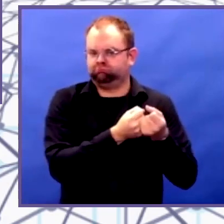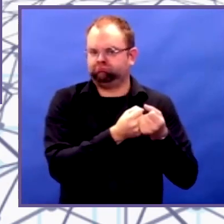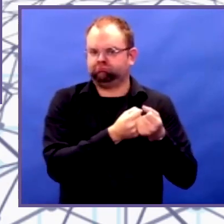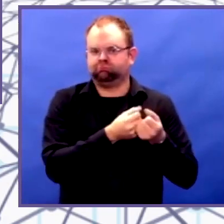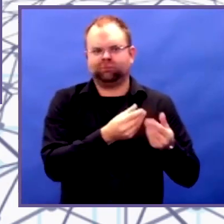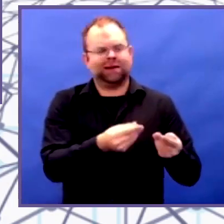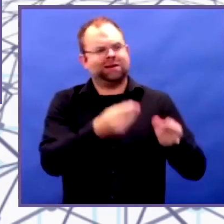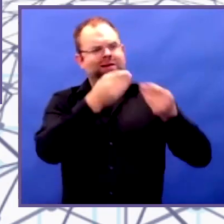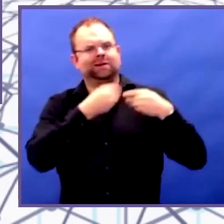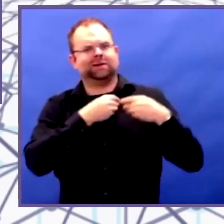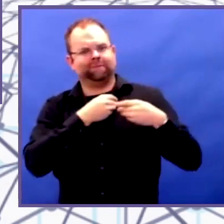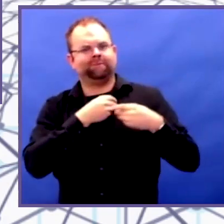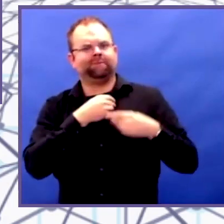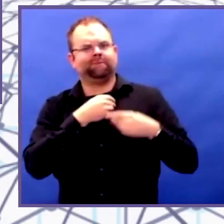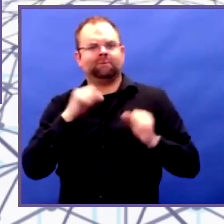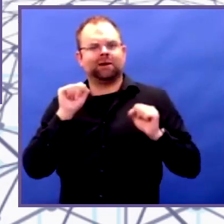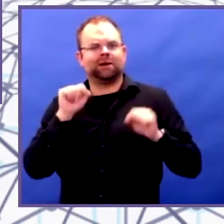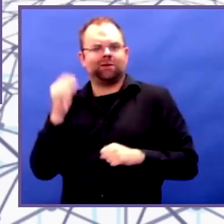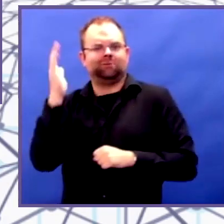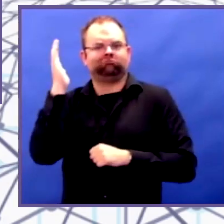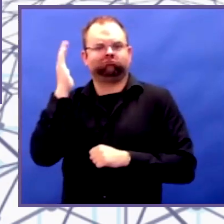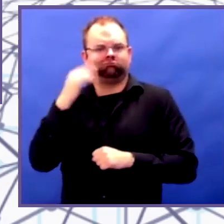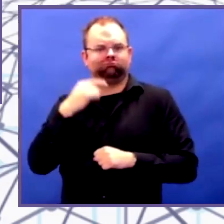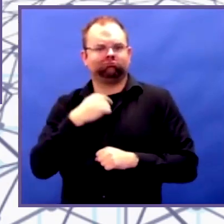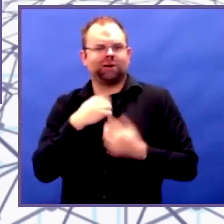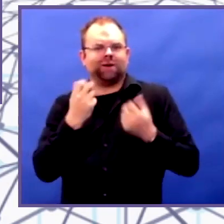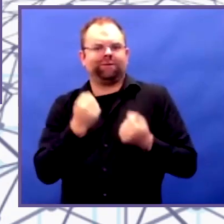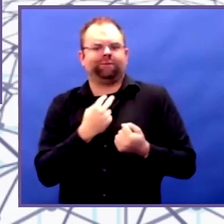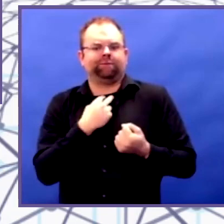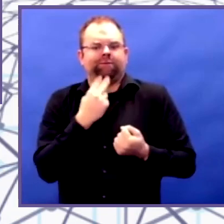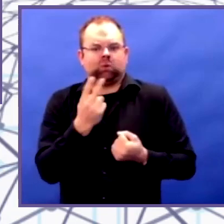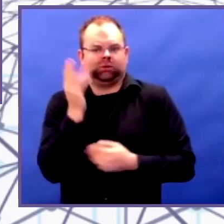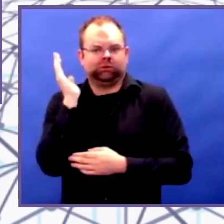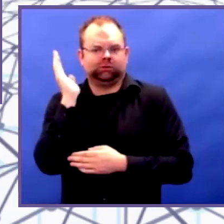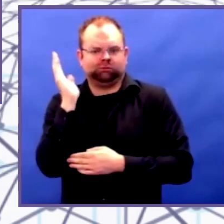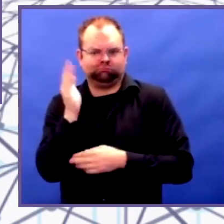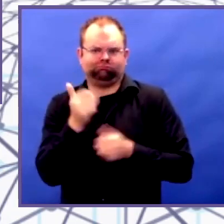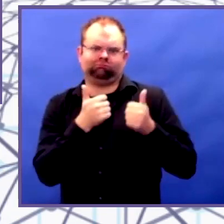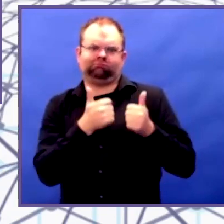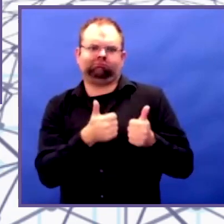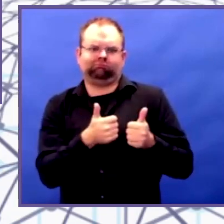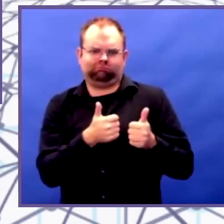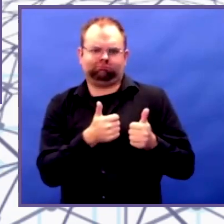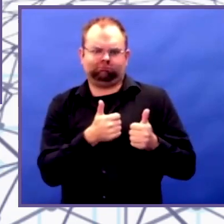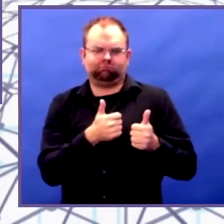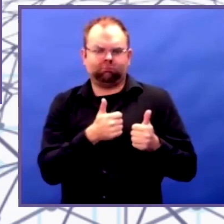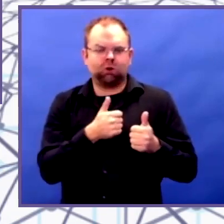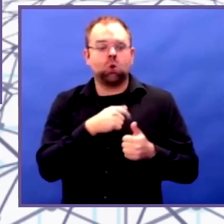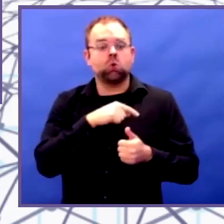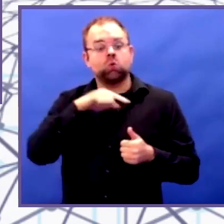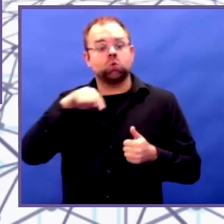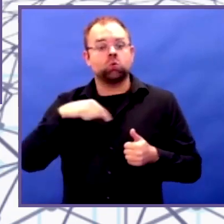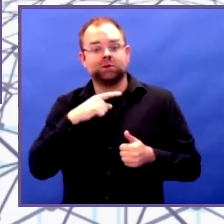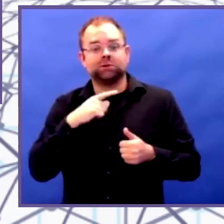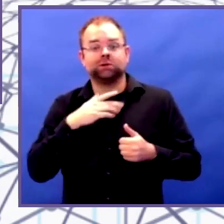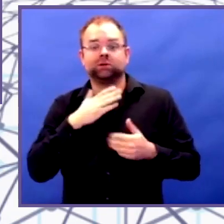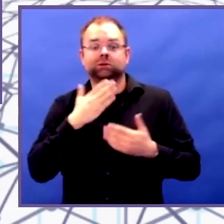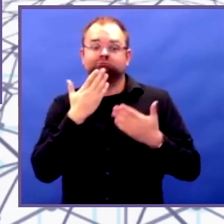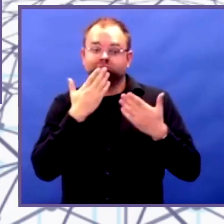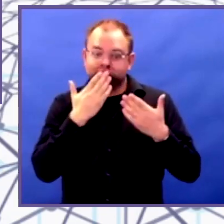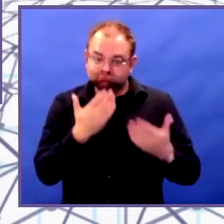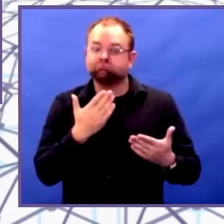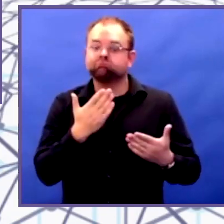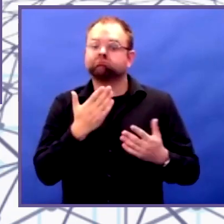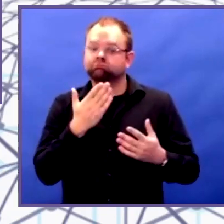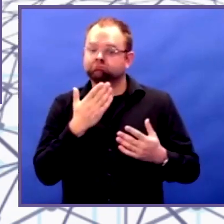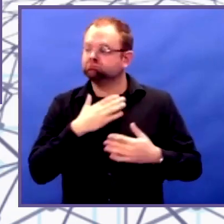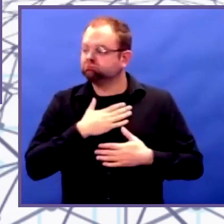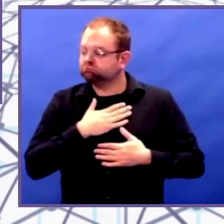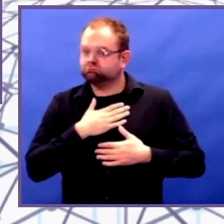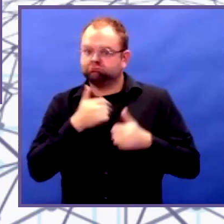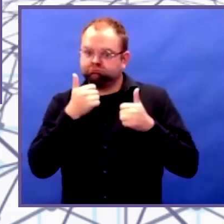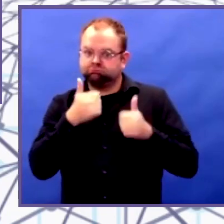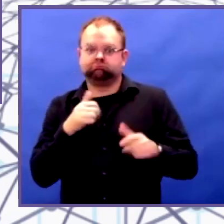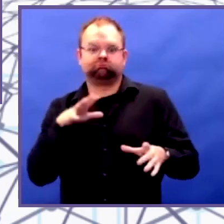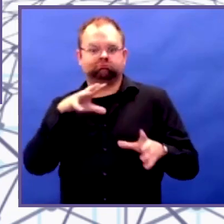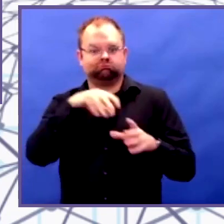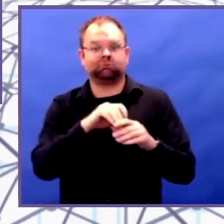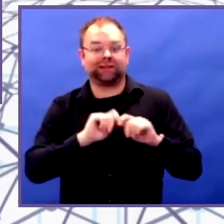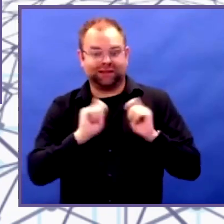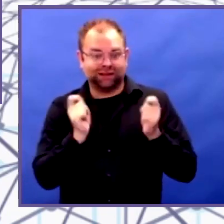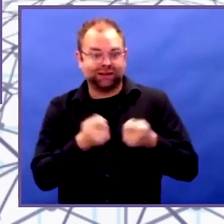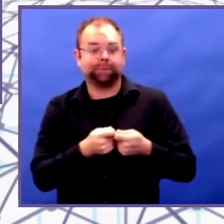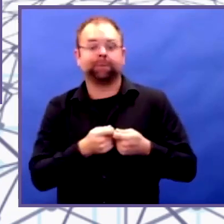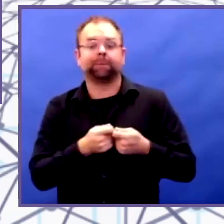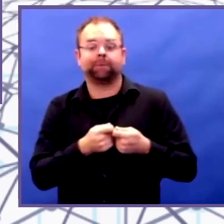say that our city is named Freetown because it began as a home for free slaves in 1787.